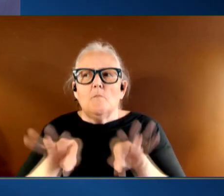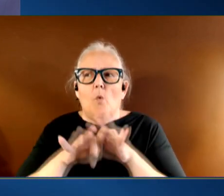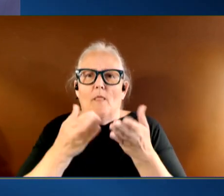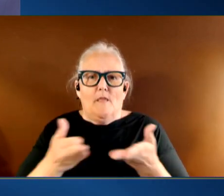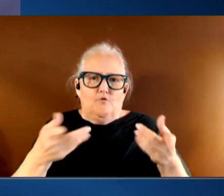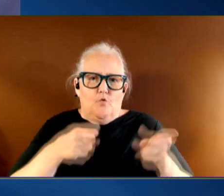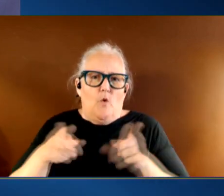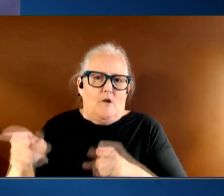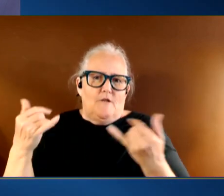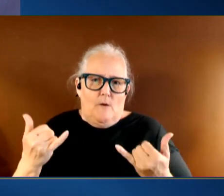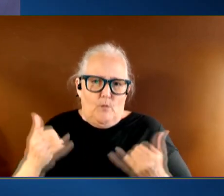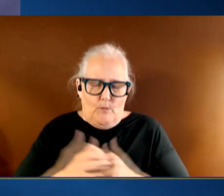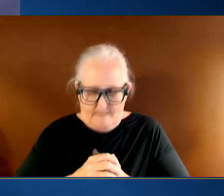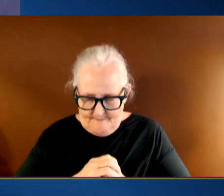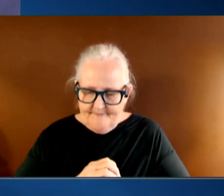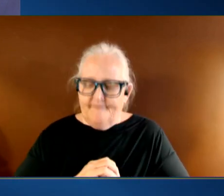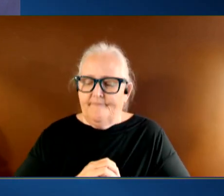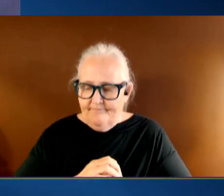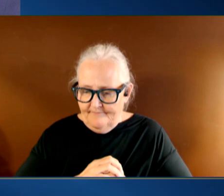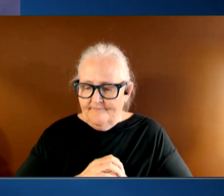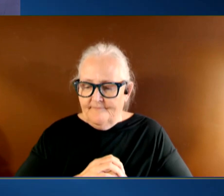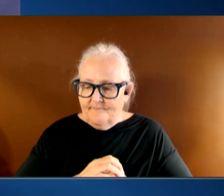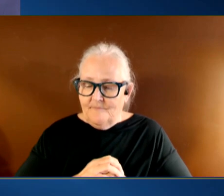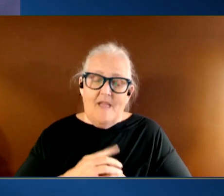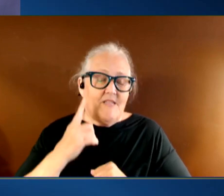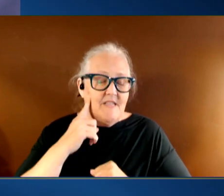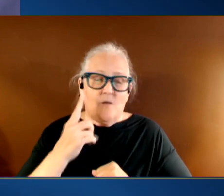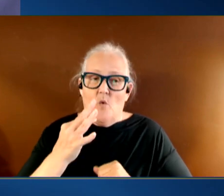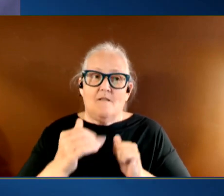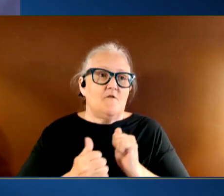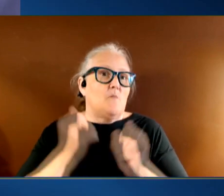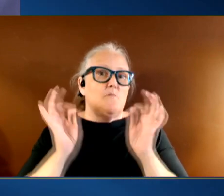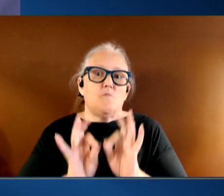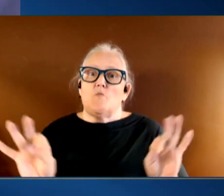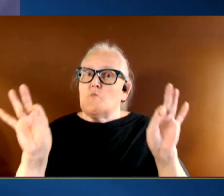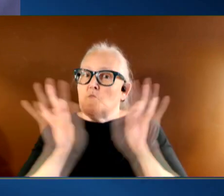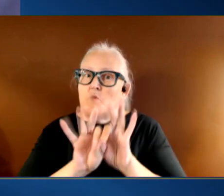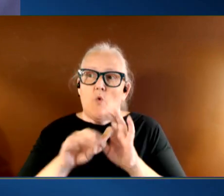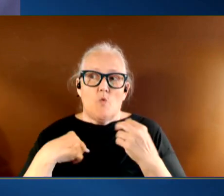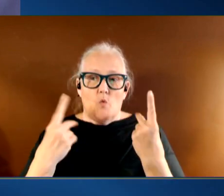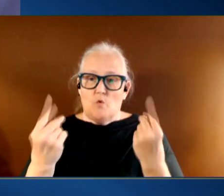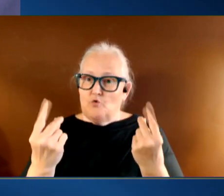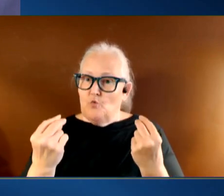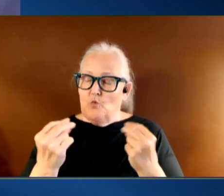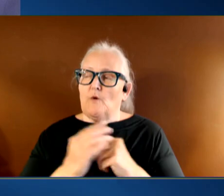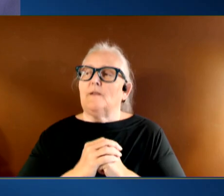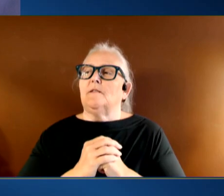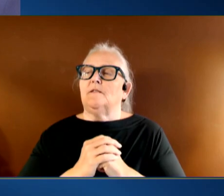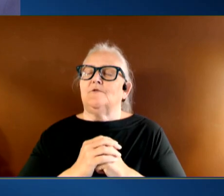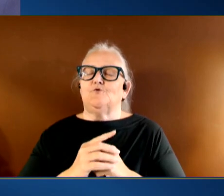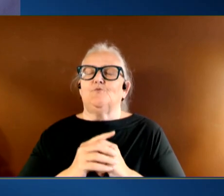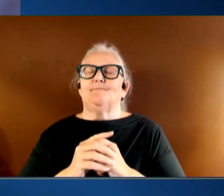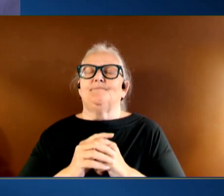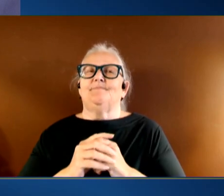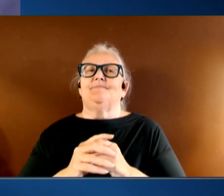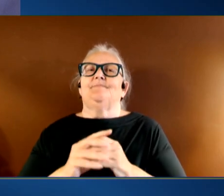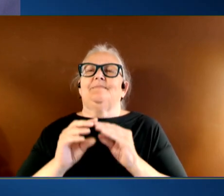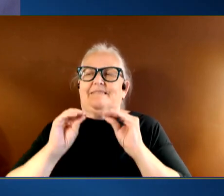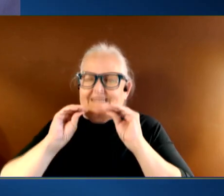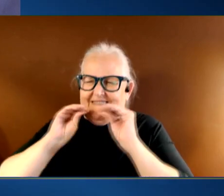I think the most important thing that we could do is to really educate our ER clinicians about